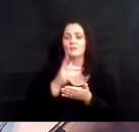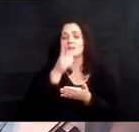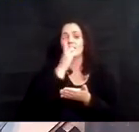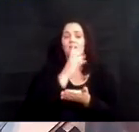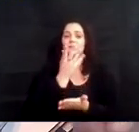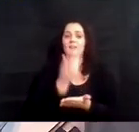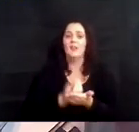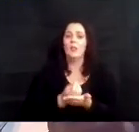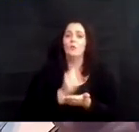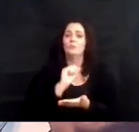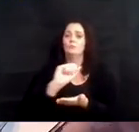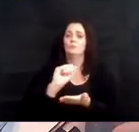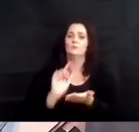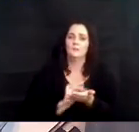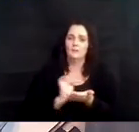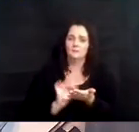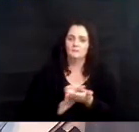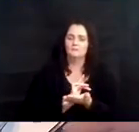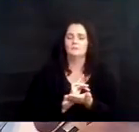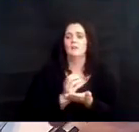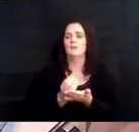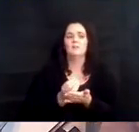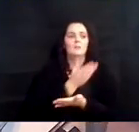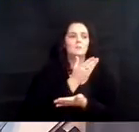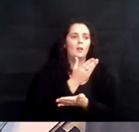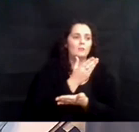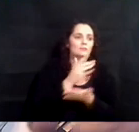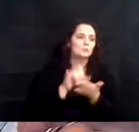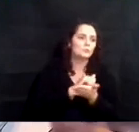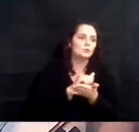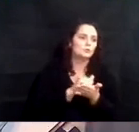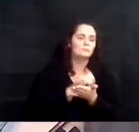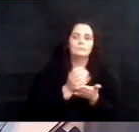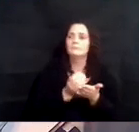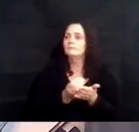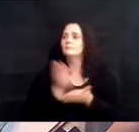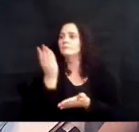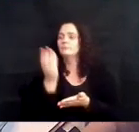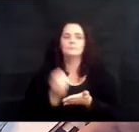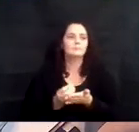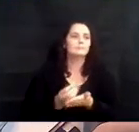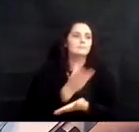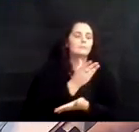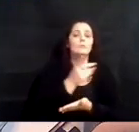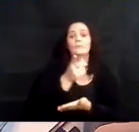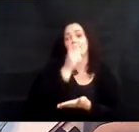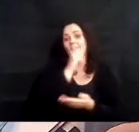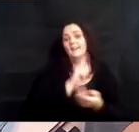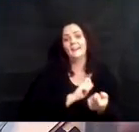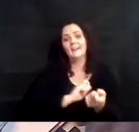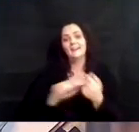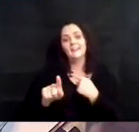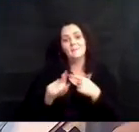upload it to my Instagram or upload it to YouTube or certainly email it to us at QAGOMA so that we can see what you've done.